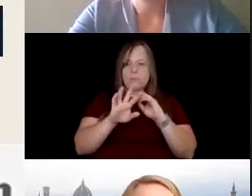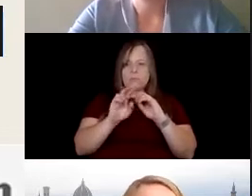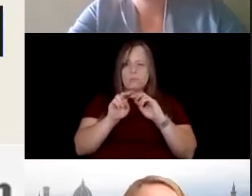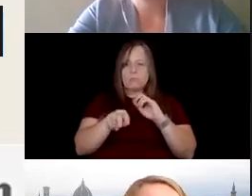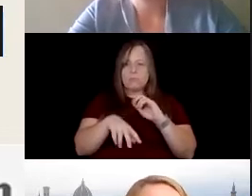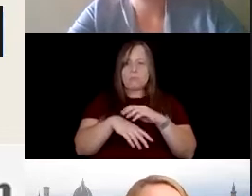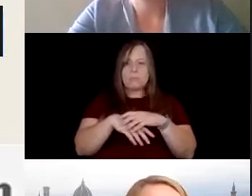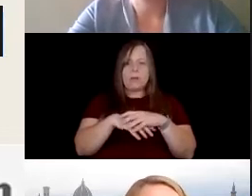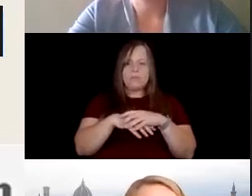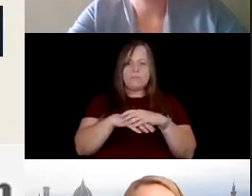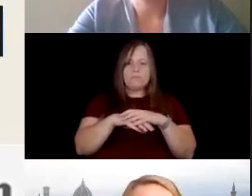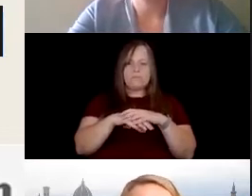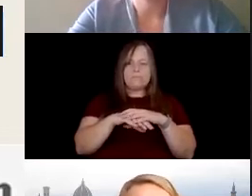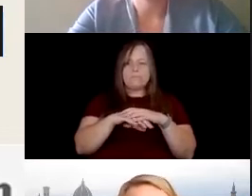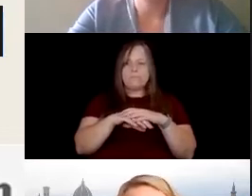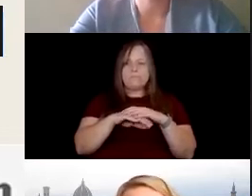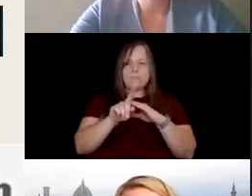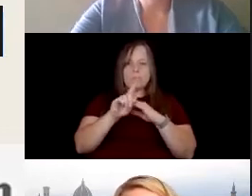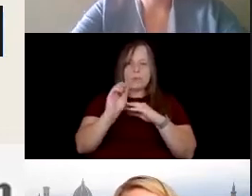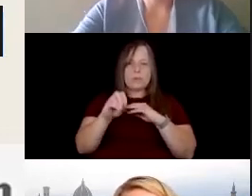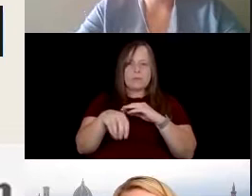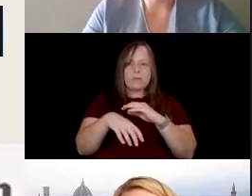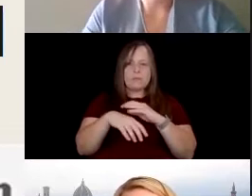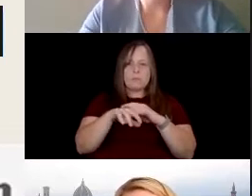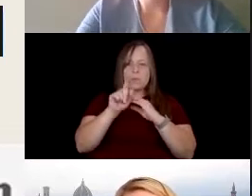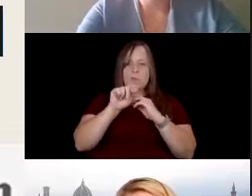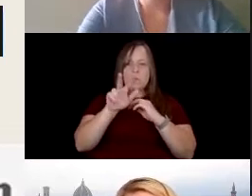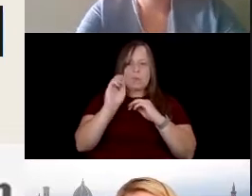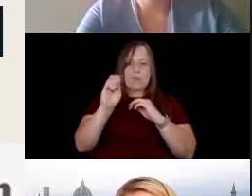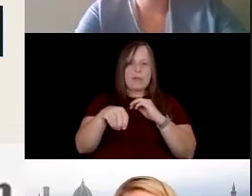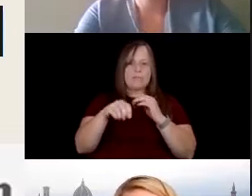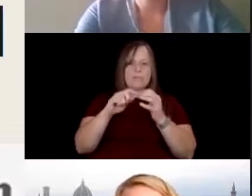But over time, of course, that adds up, and there's quite a lot of people who end up suffering those kinds of injuries.